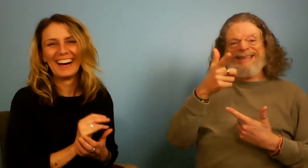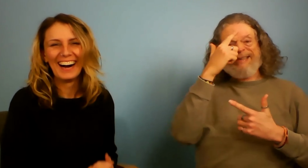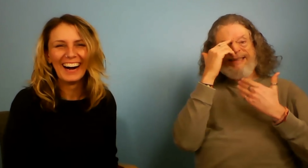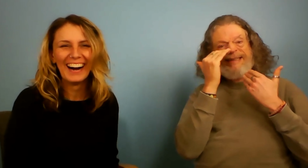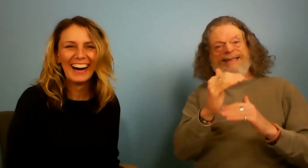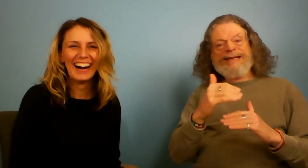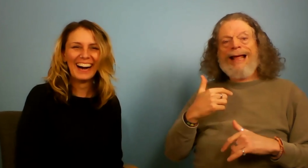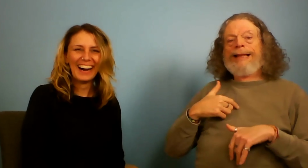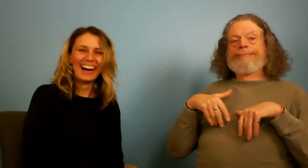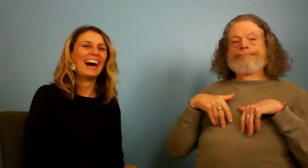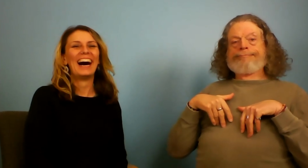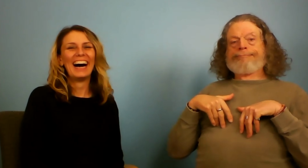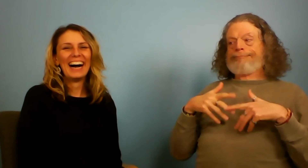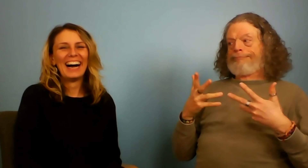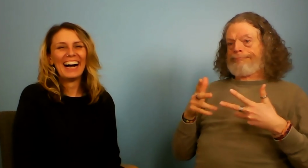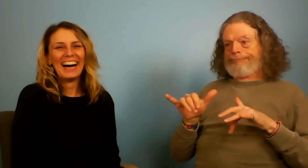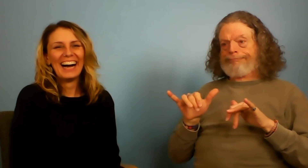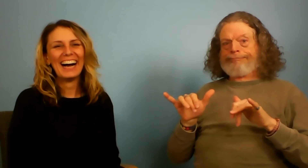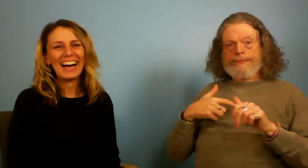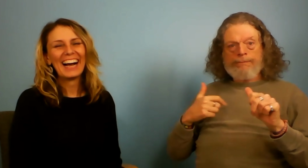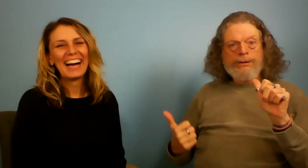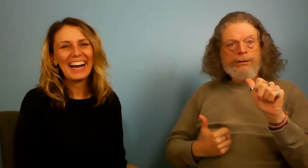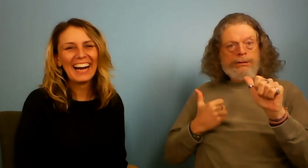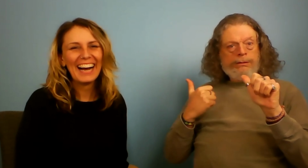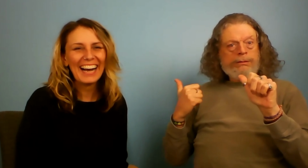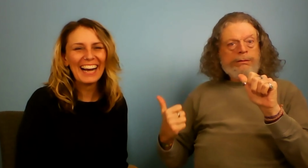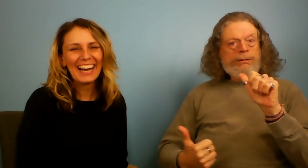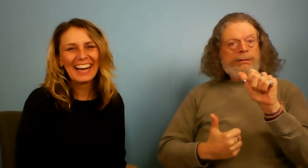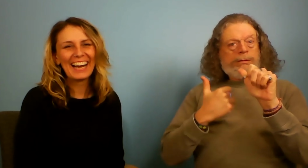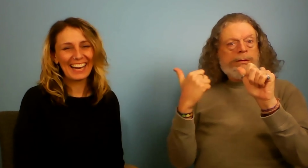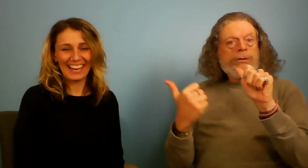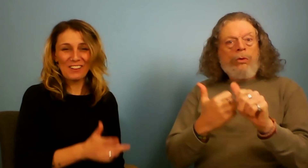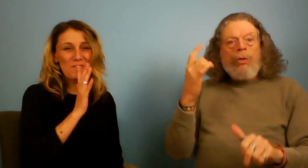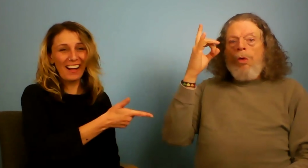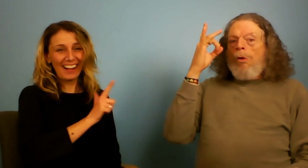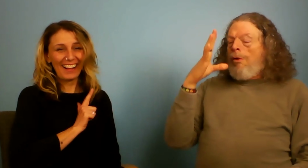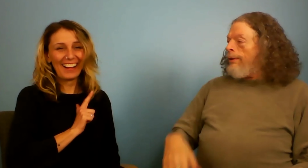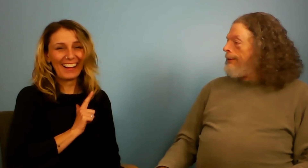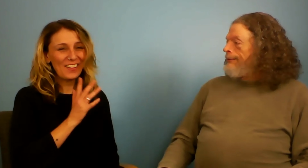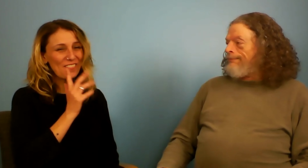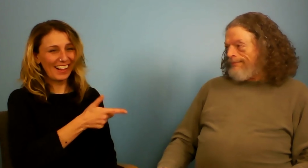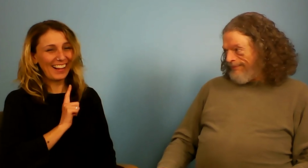I will say I feel somewhat limited in my thinking when using all this new technology. Oh boy, I have worked hard to keep up!